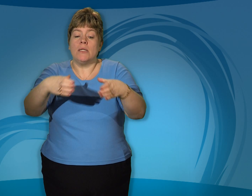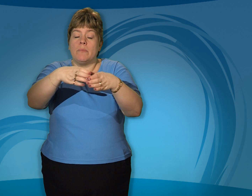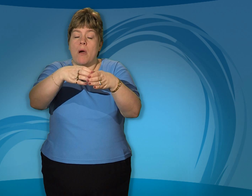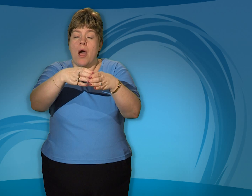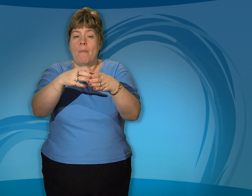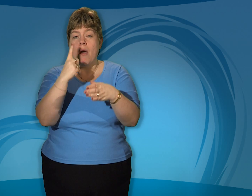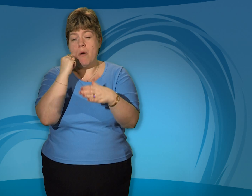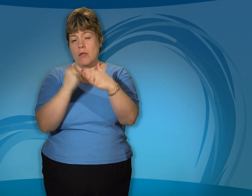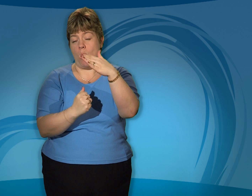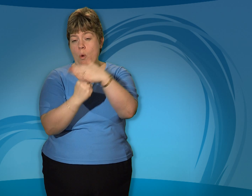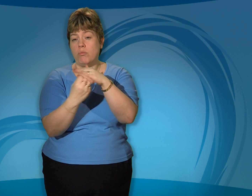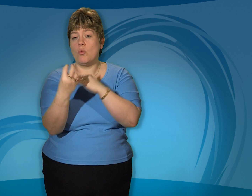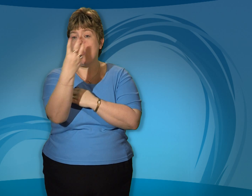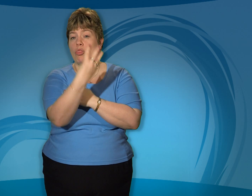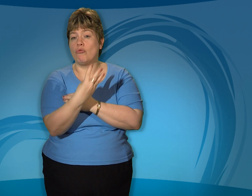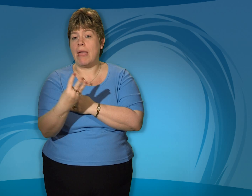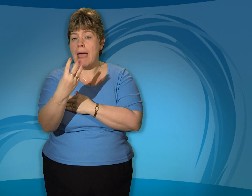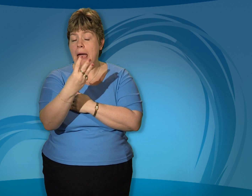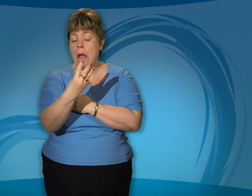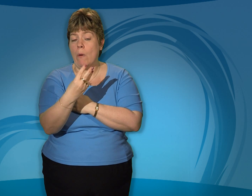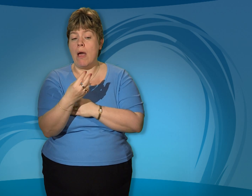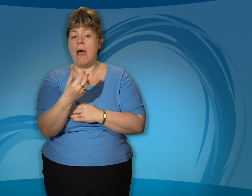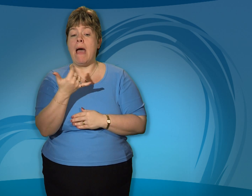You may be in the Endoscopy Unit for 3 hours.